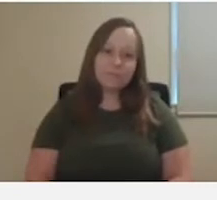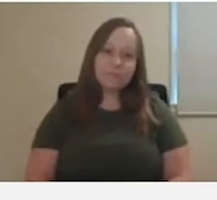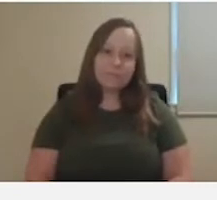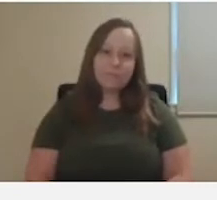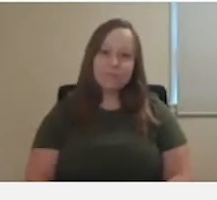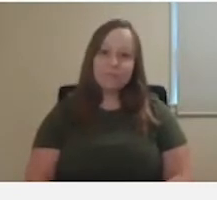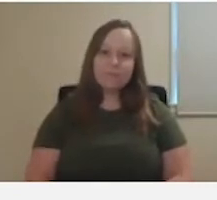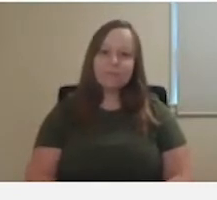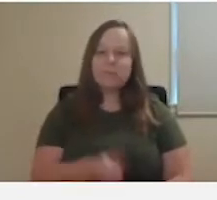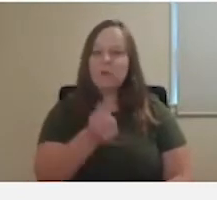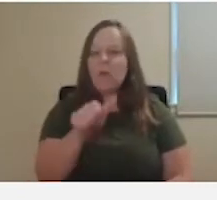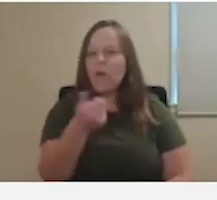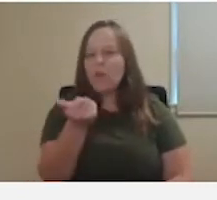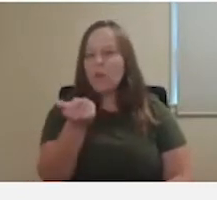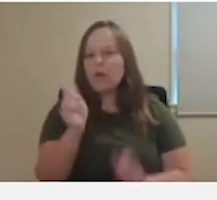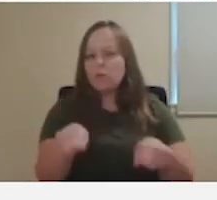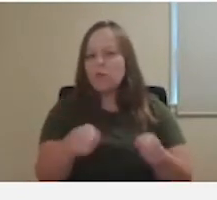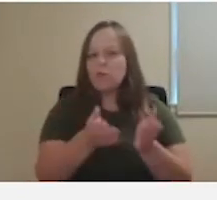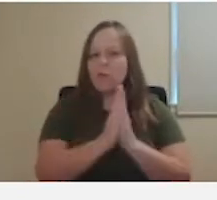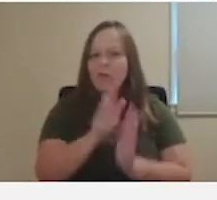A few other ways that you can request an absentee ballot